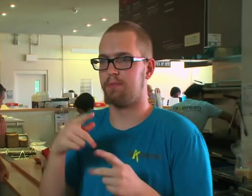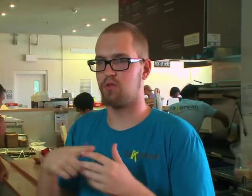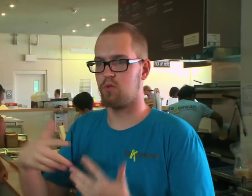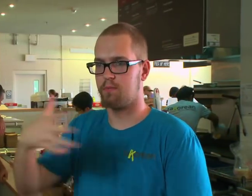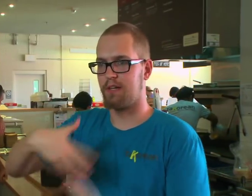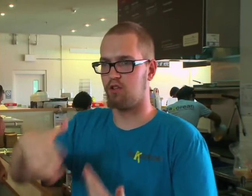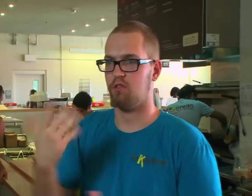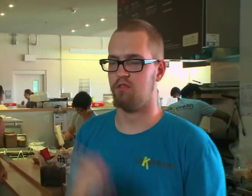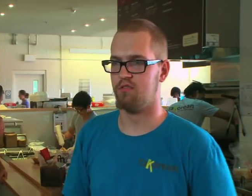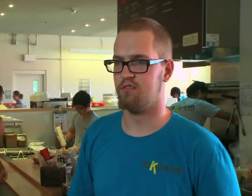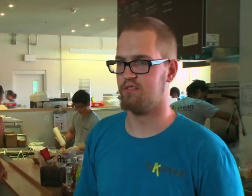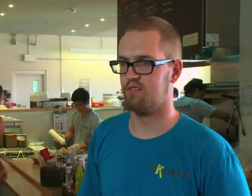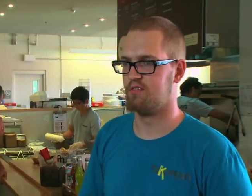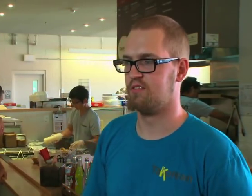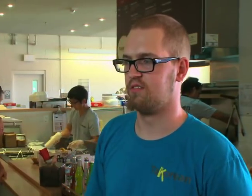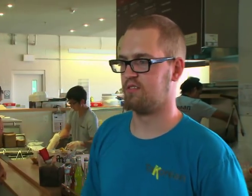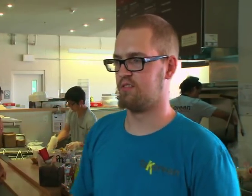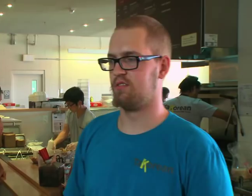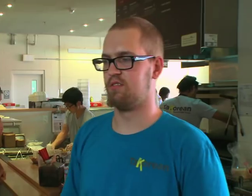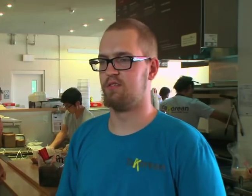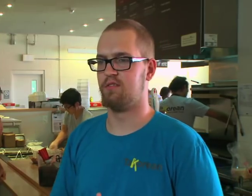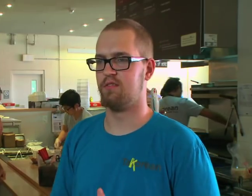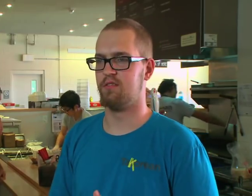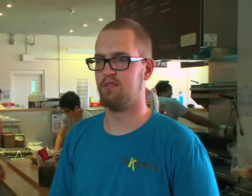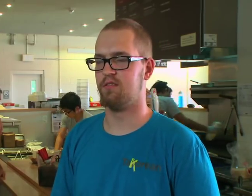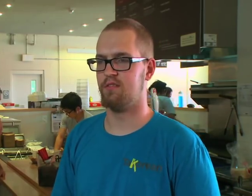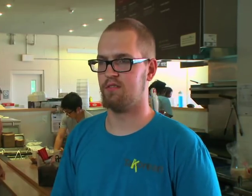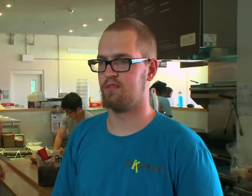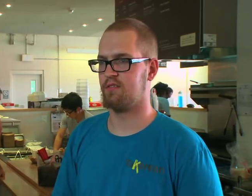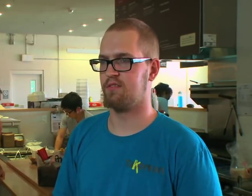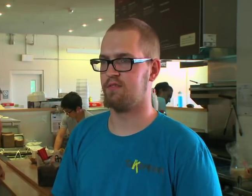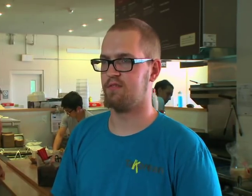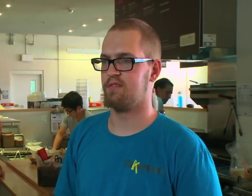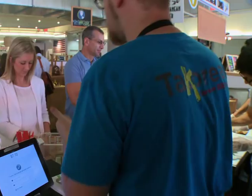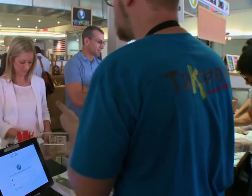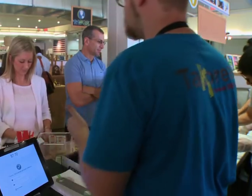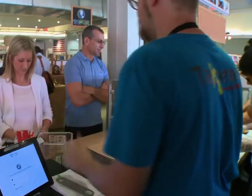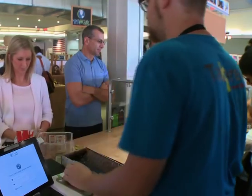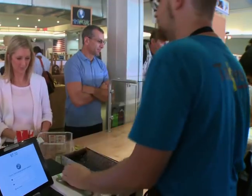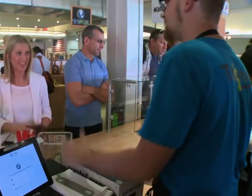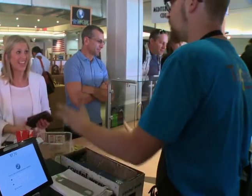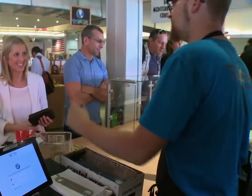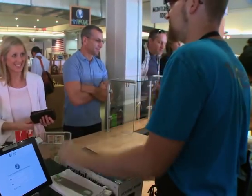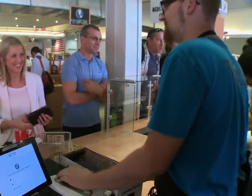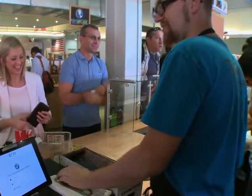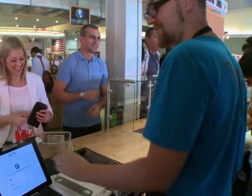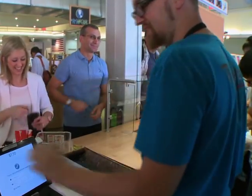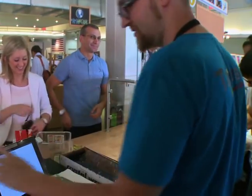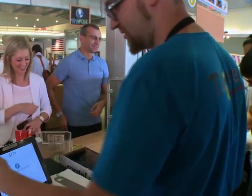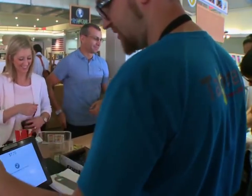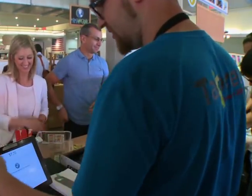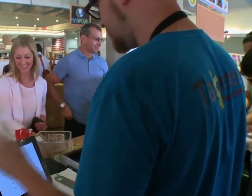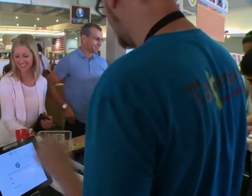it's another place where deaf and hearing people can come together and just kind of hang out and live together." [Suggs] "Enjoy!" [Male customer] "Thanks."